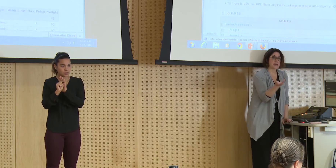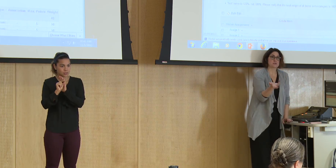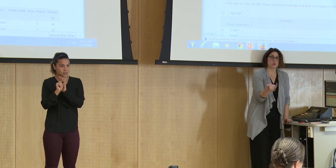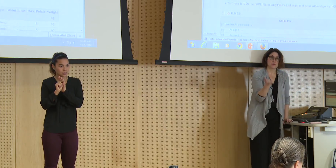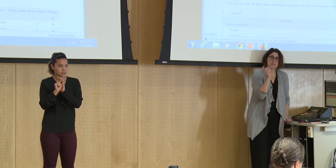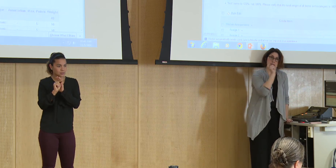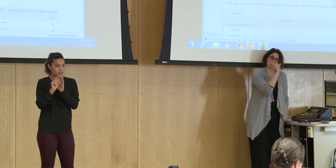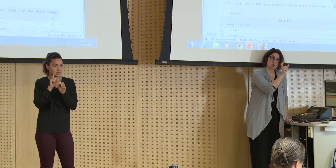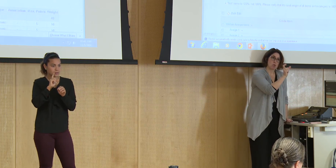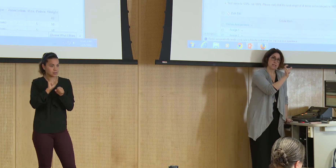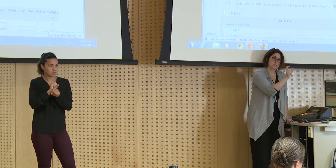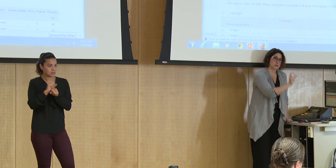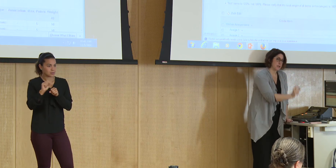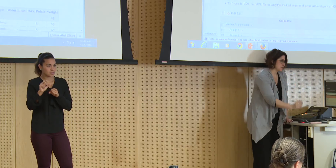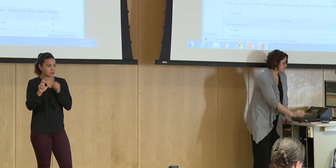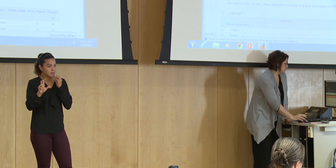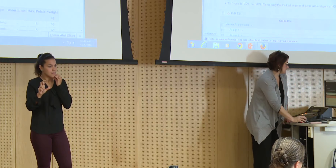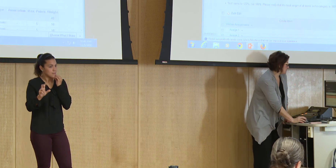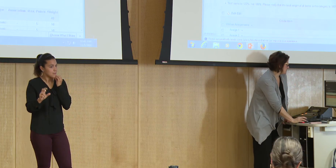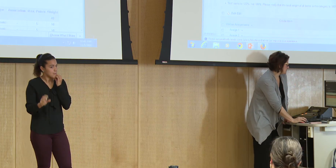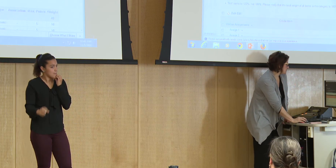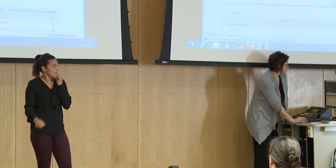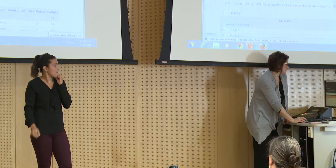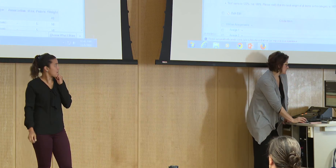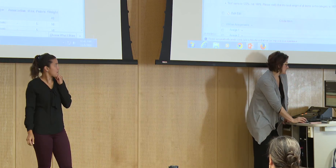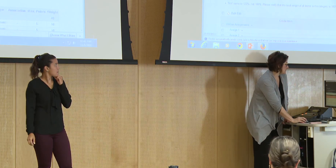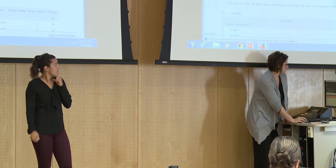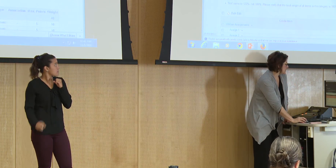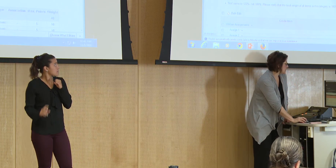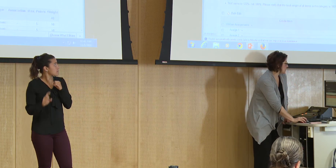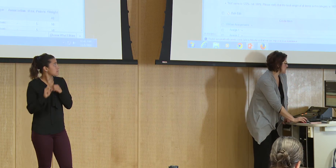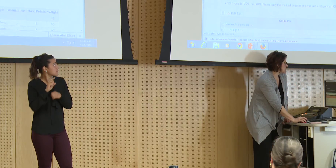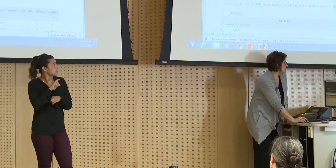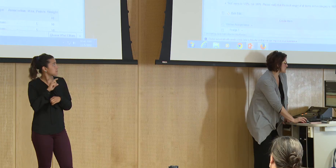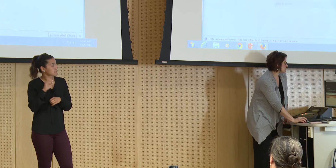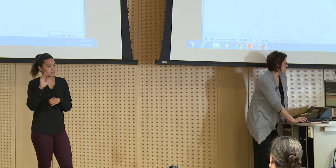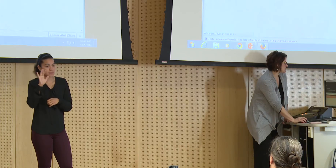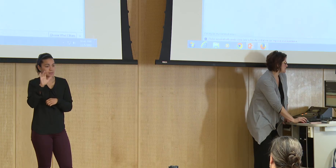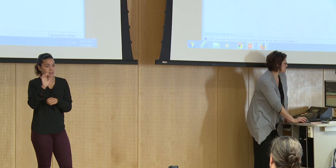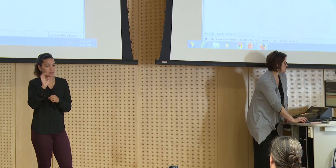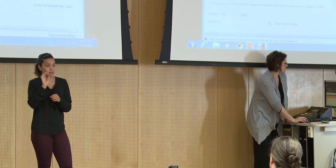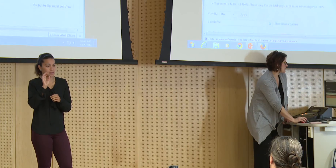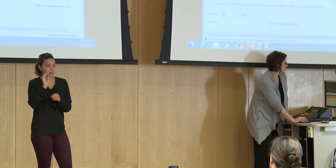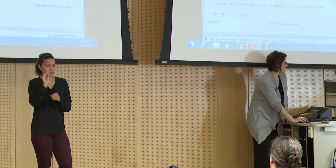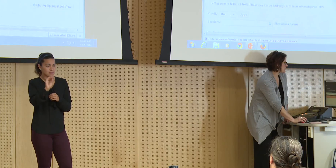go to the section called "enter grades." If I click on here...